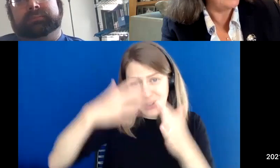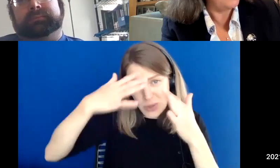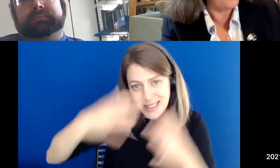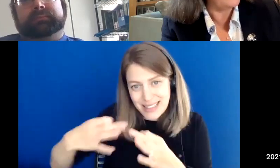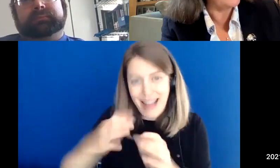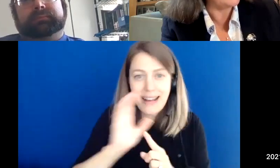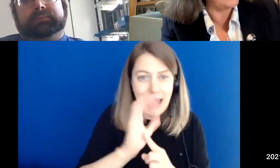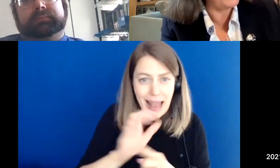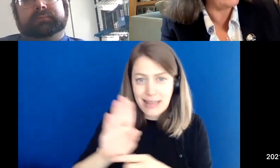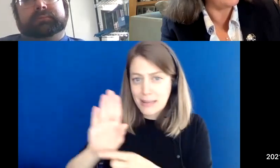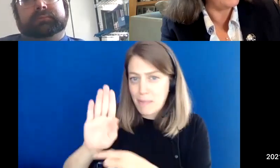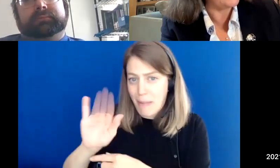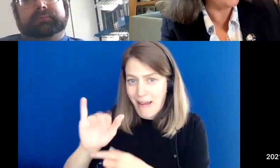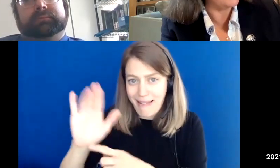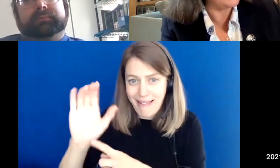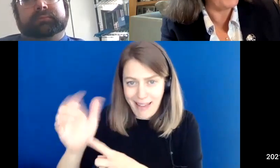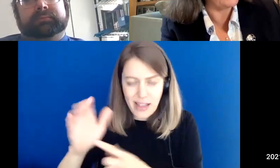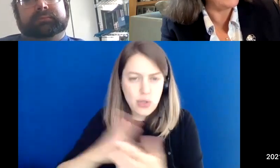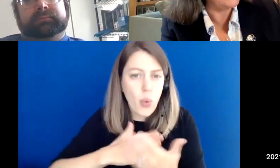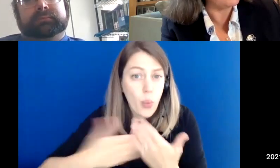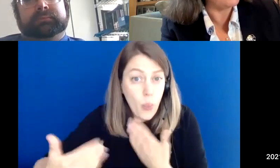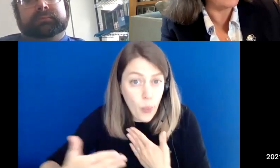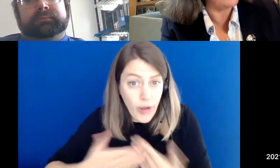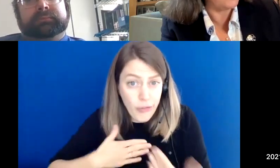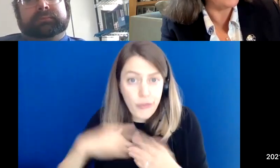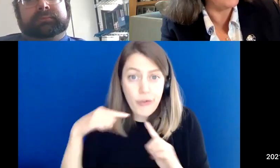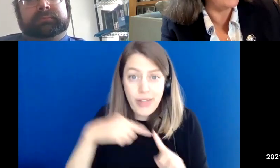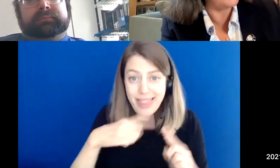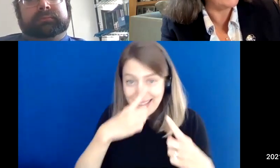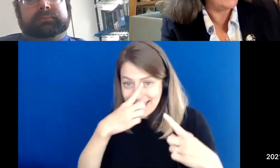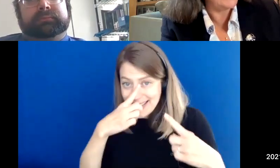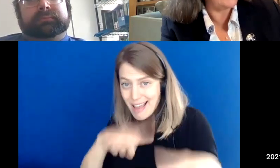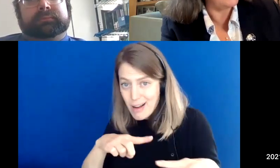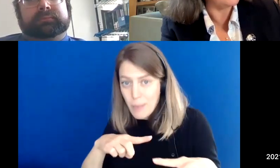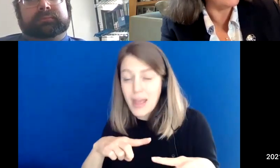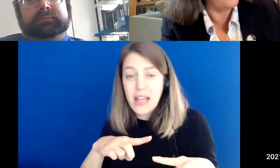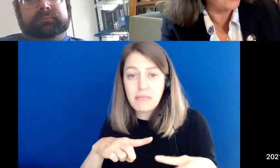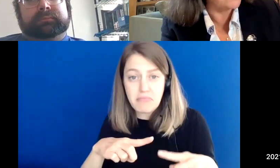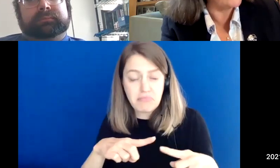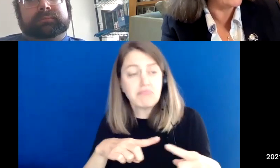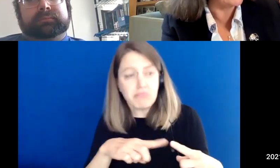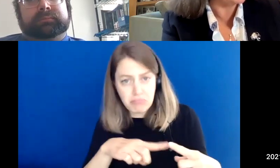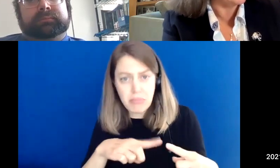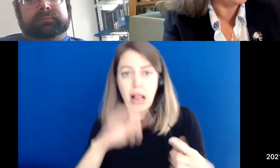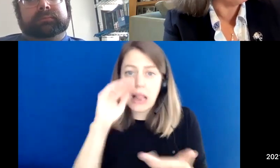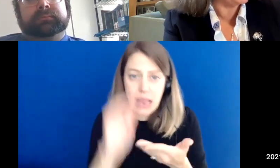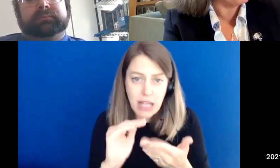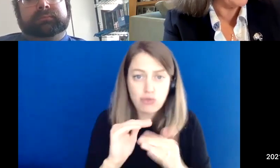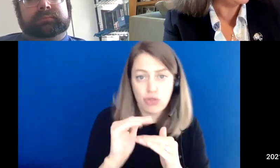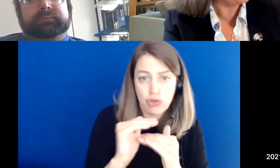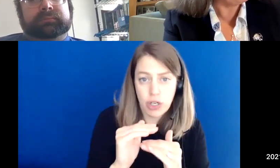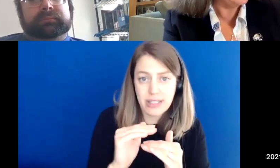whether the settlement agreement terms about the least restrictive alternatives and aversives and consent had been met.